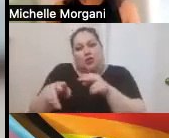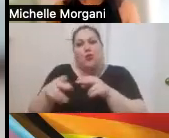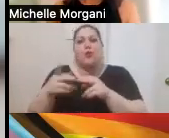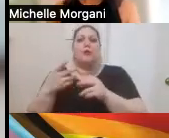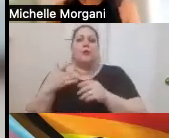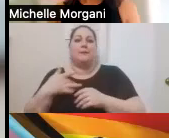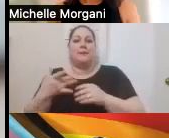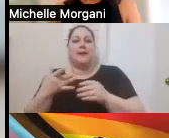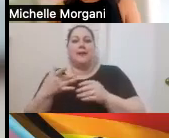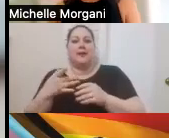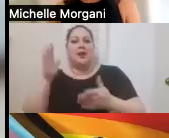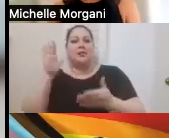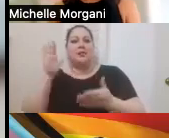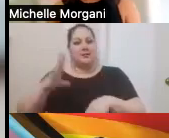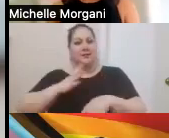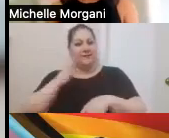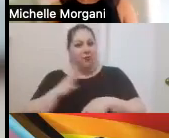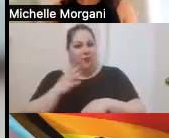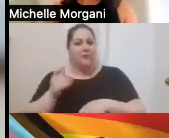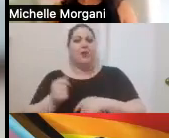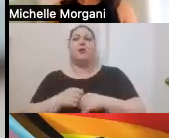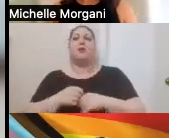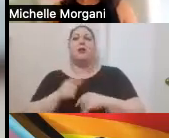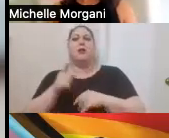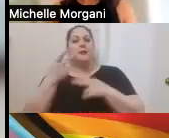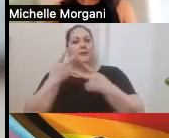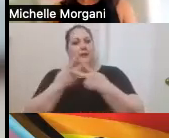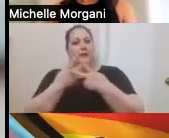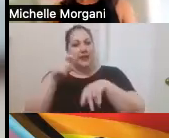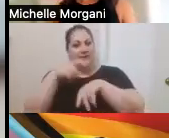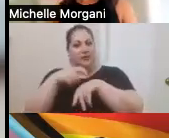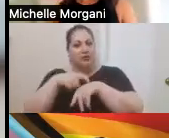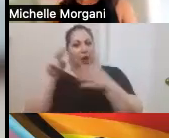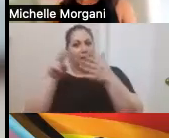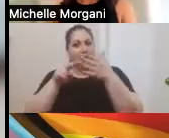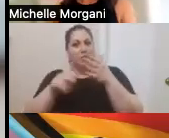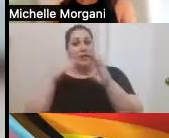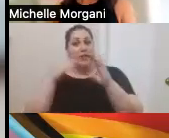And he saves some time reading his email because the text to speech can speed him through that.